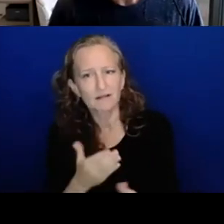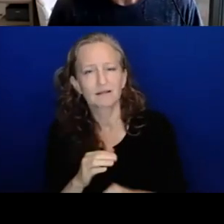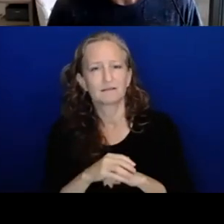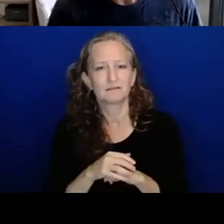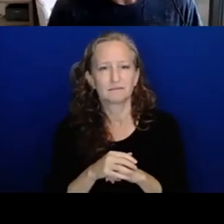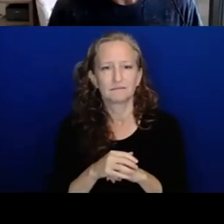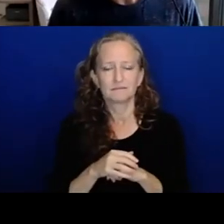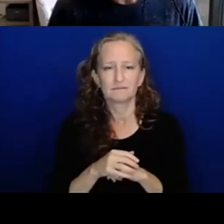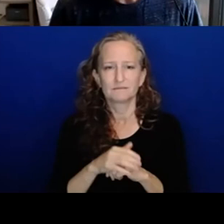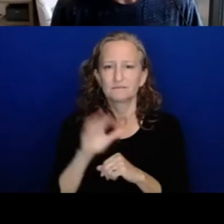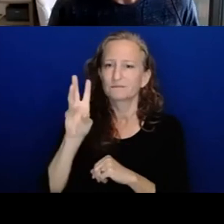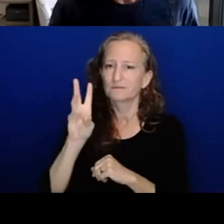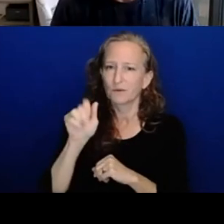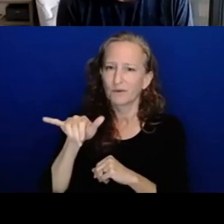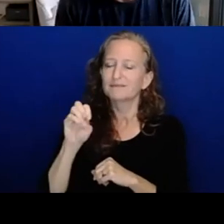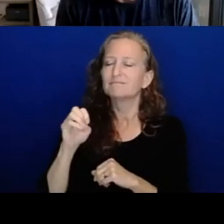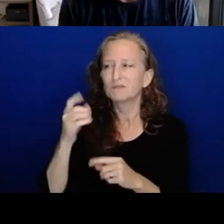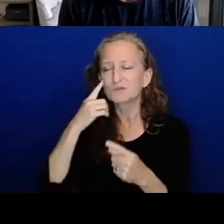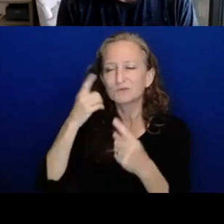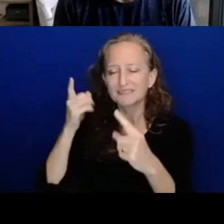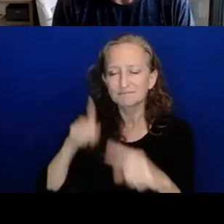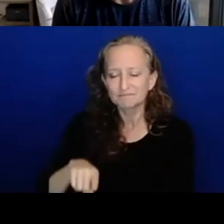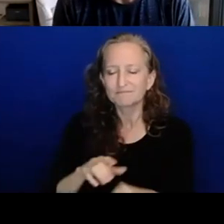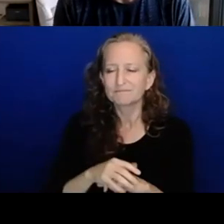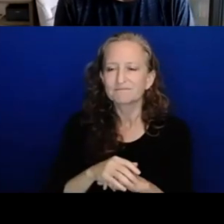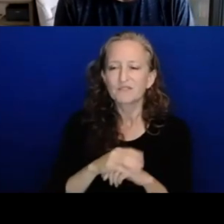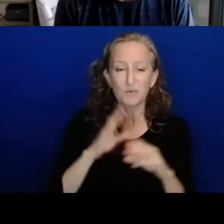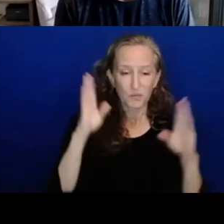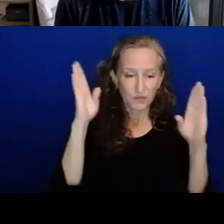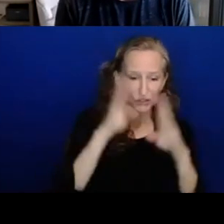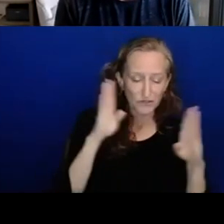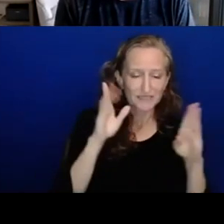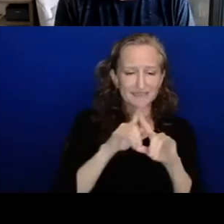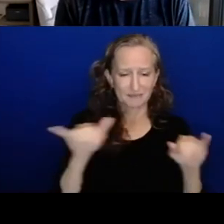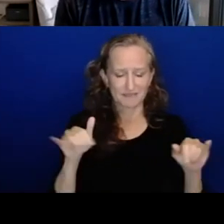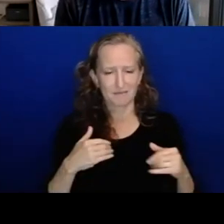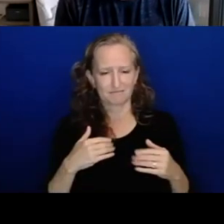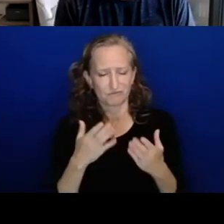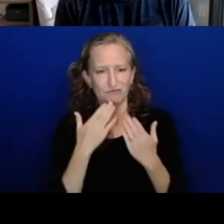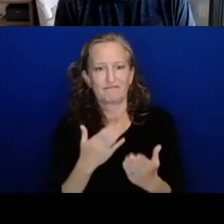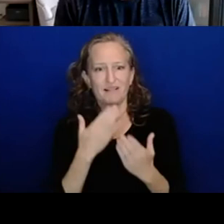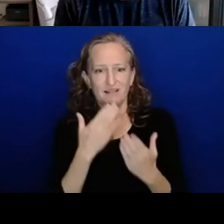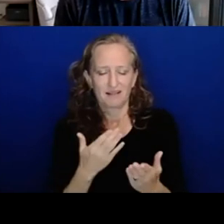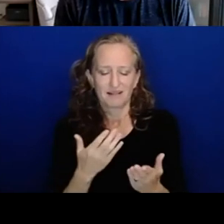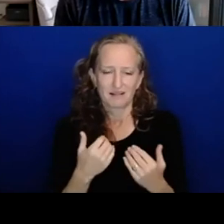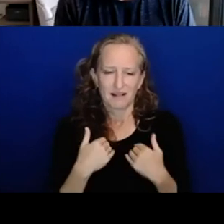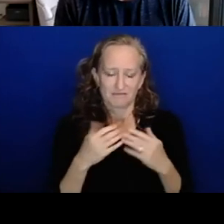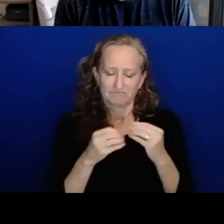things the past couple weeks, just being grateful. Yeah. So, with everything that's happened.